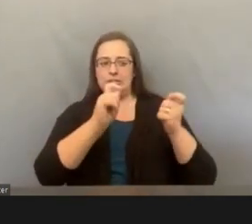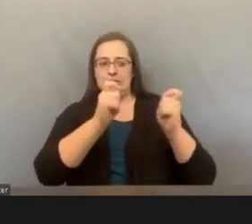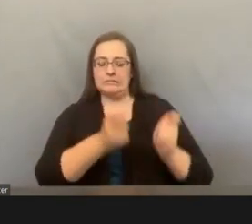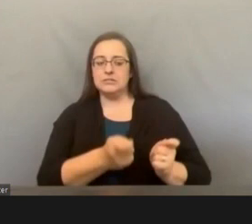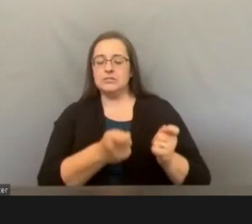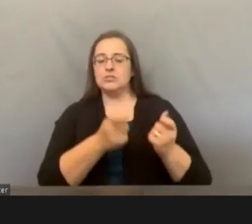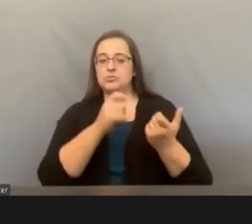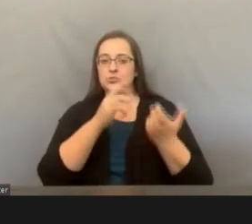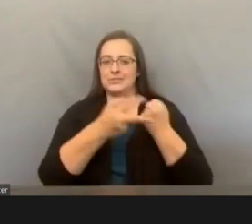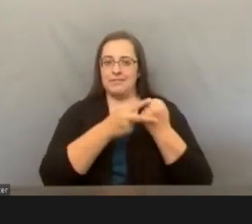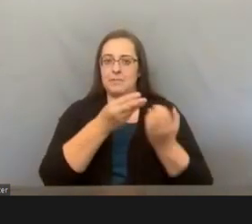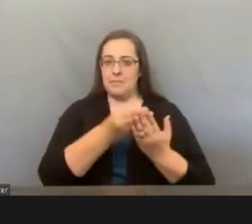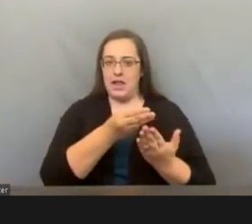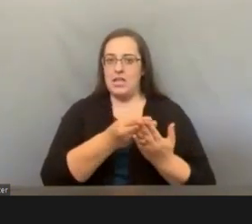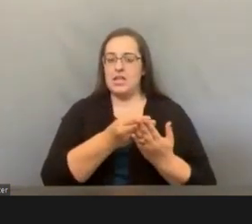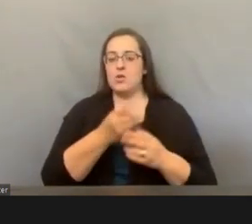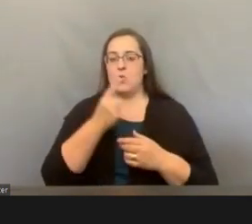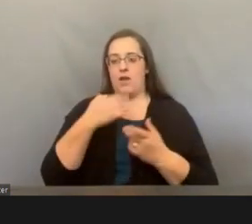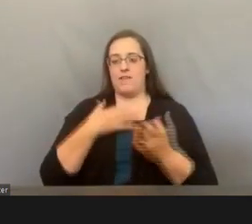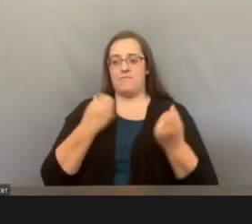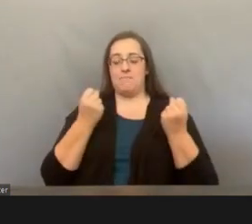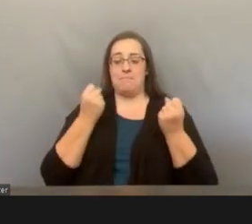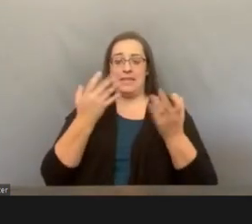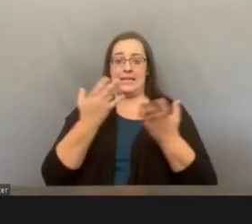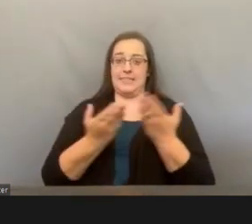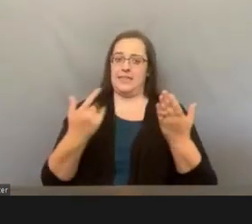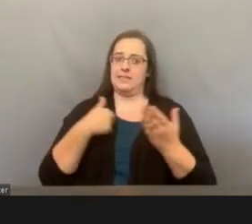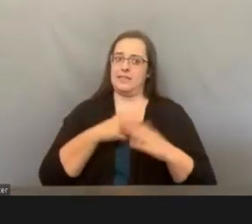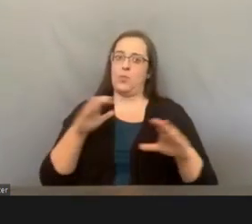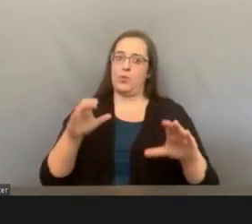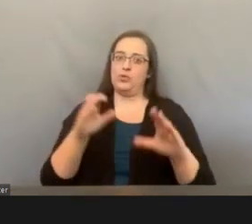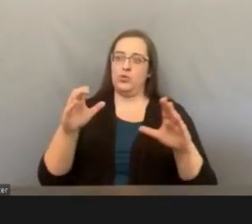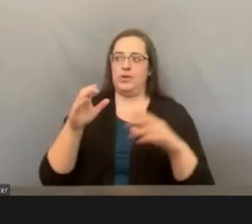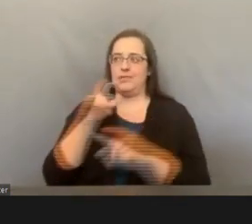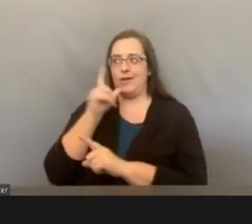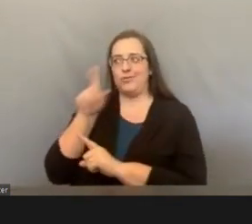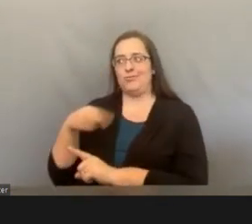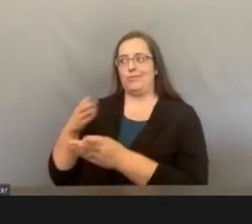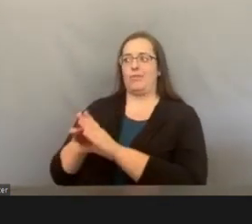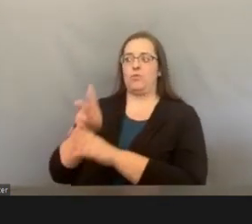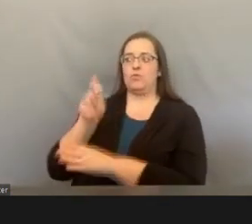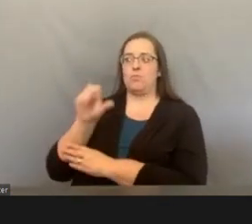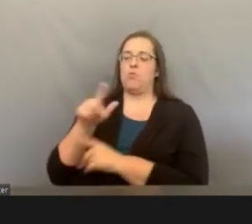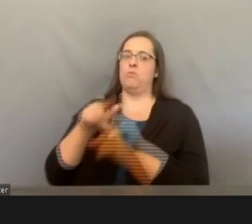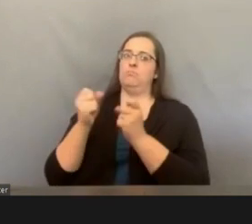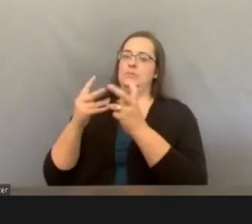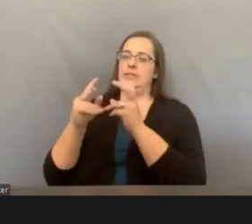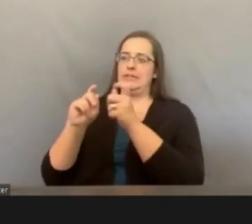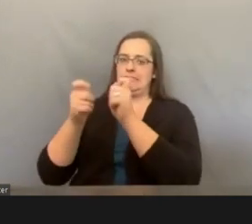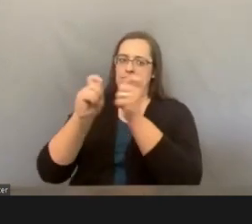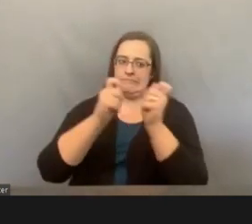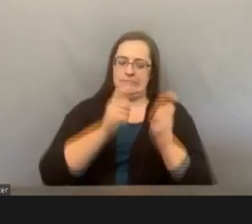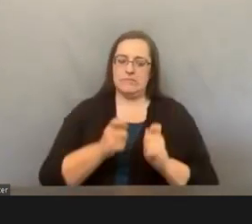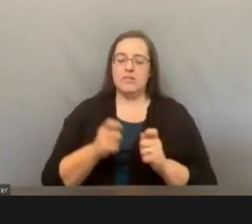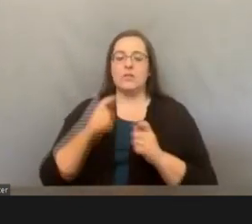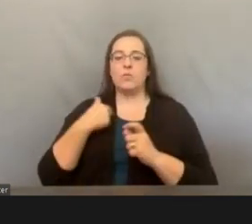SINGLE DEPARTMENT TO MAKE REDUCTIONS BOTH IN CAPITAL PROJECTS, FREEZING POSITIONS, ADJUSTMENTS TO OPERATIONS, IT IS